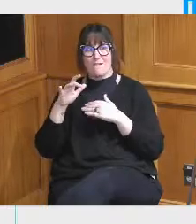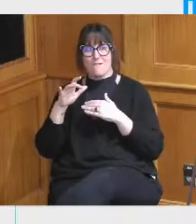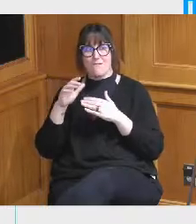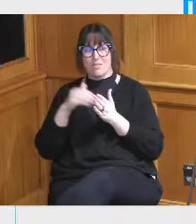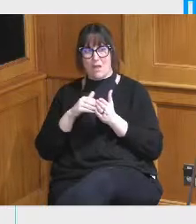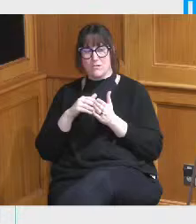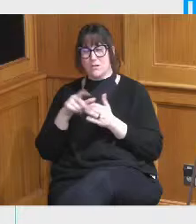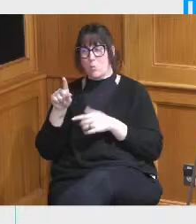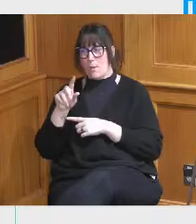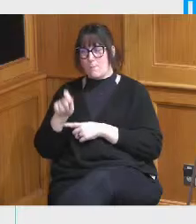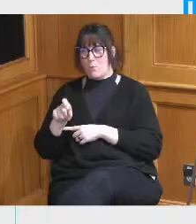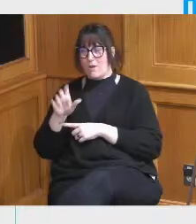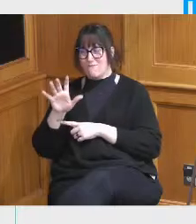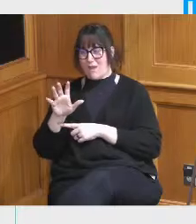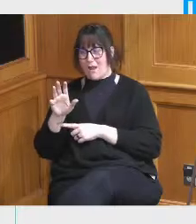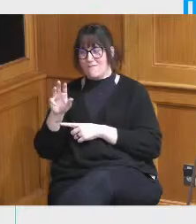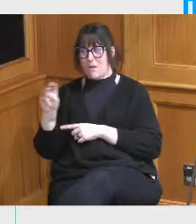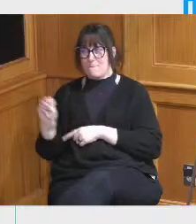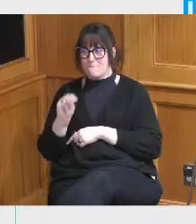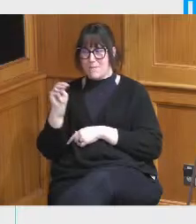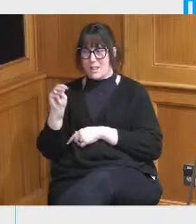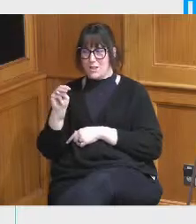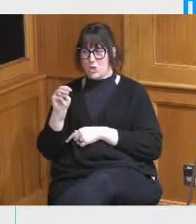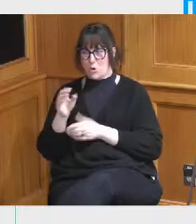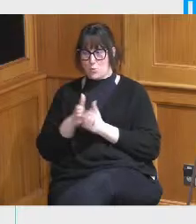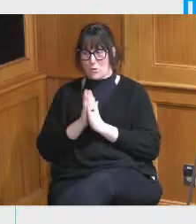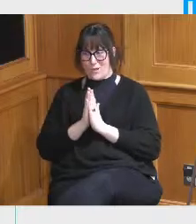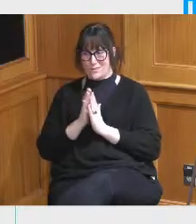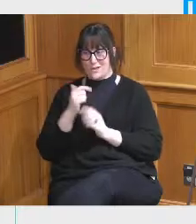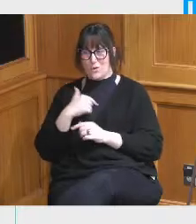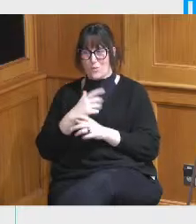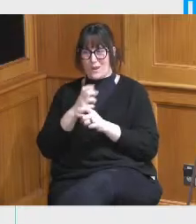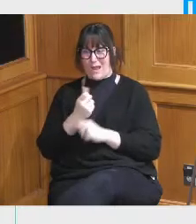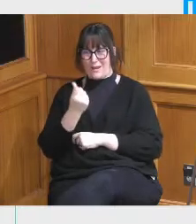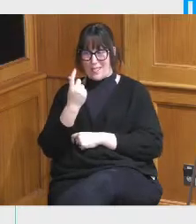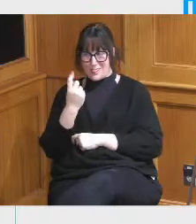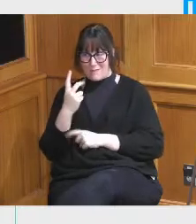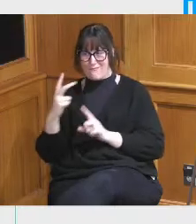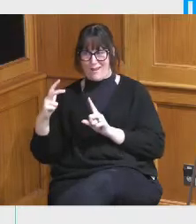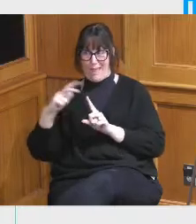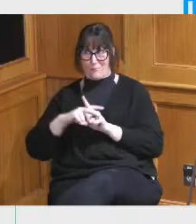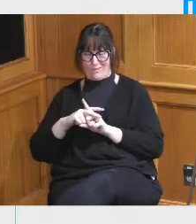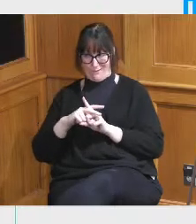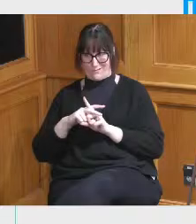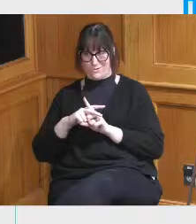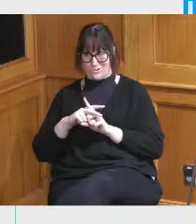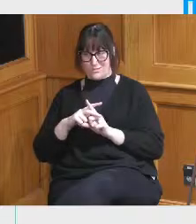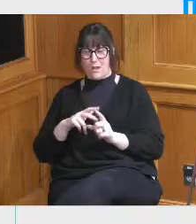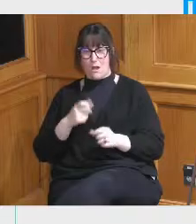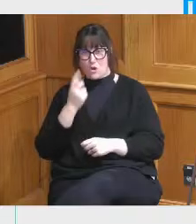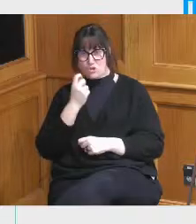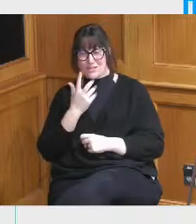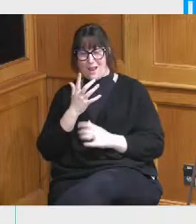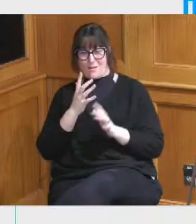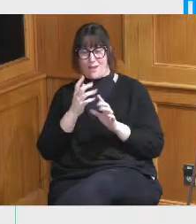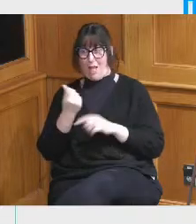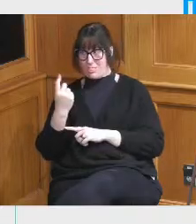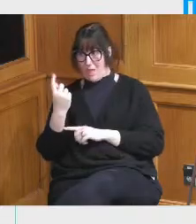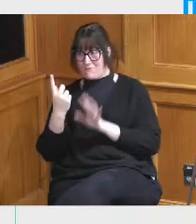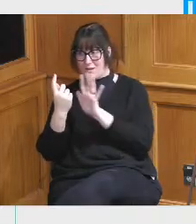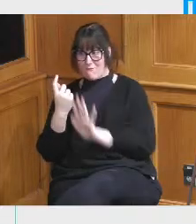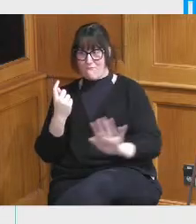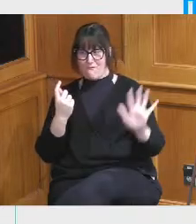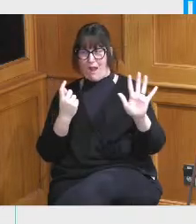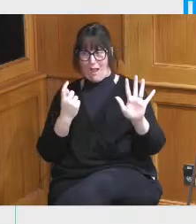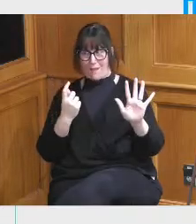1.5 million we received a total of 11 applications five of which are recommended for funding by sedac